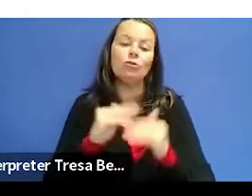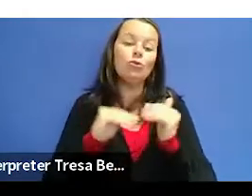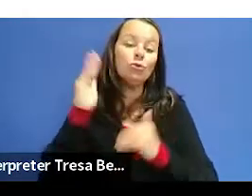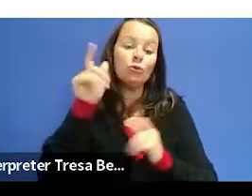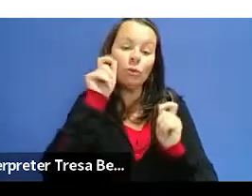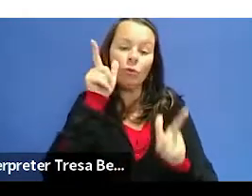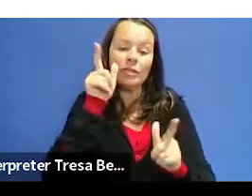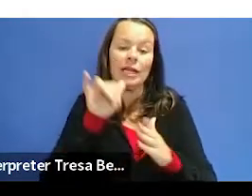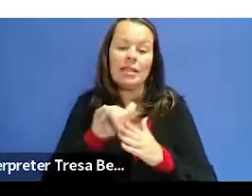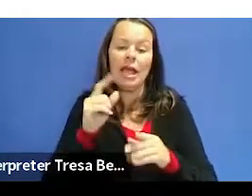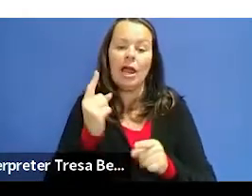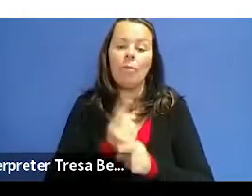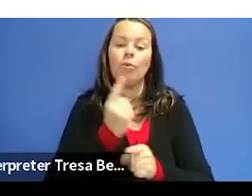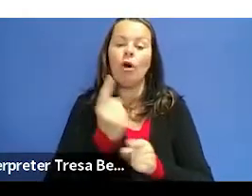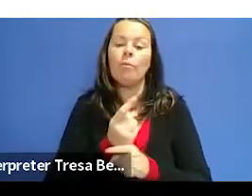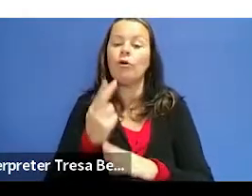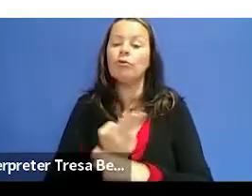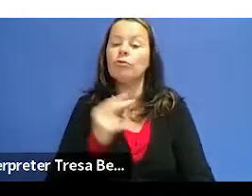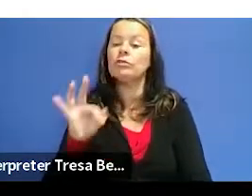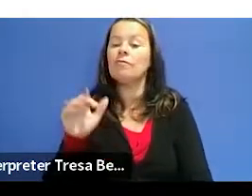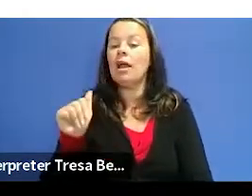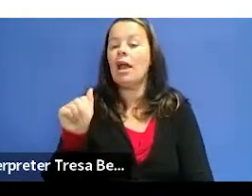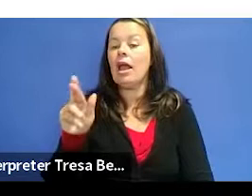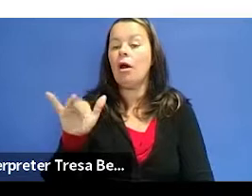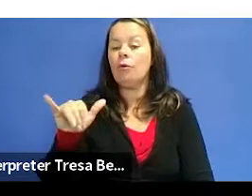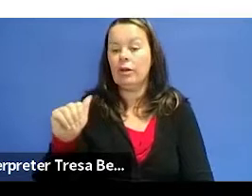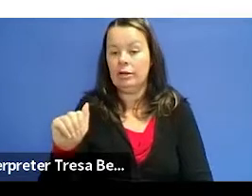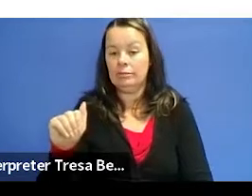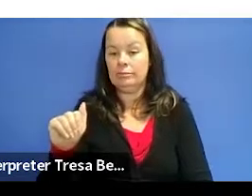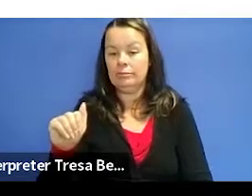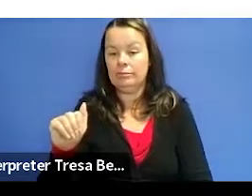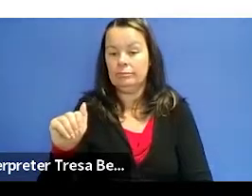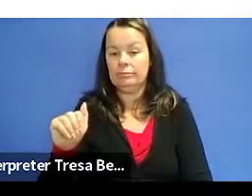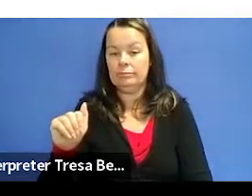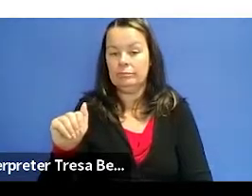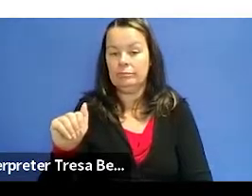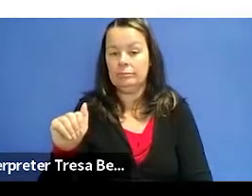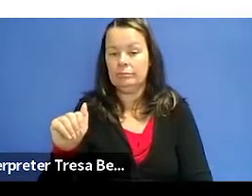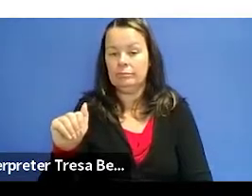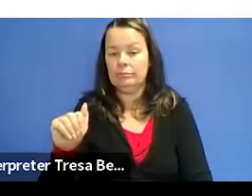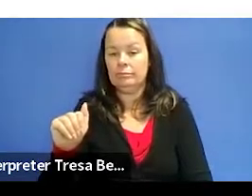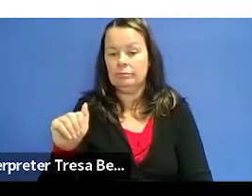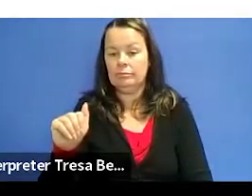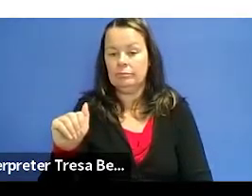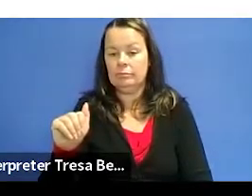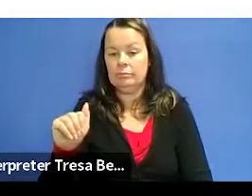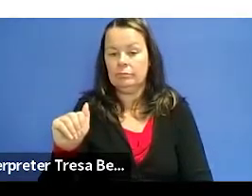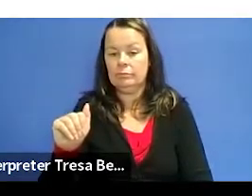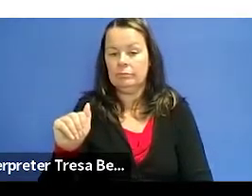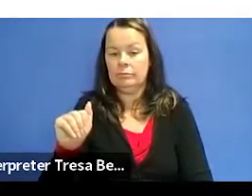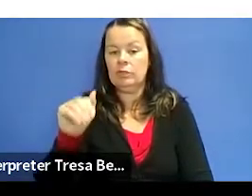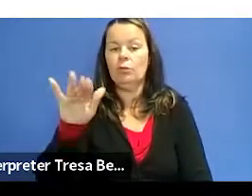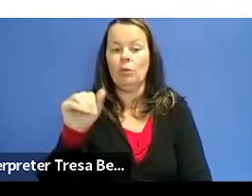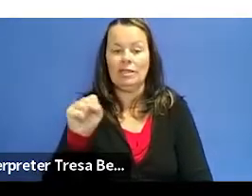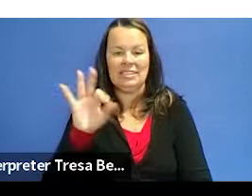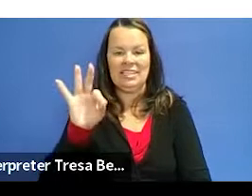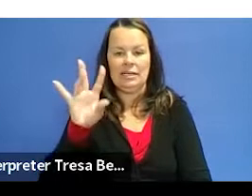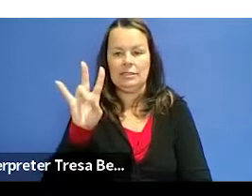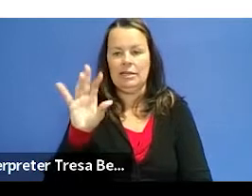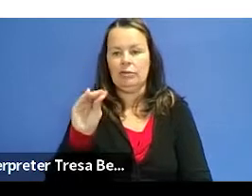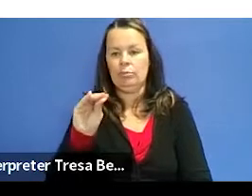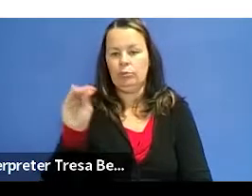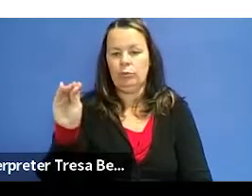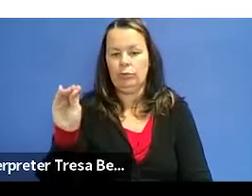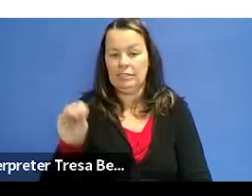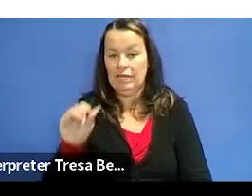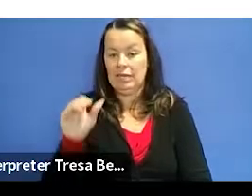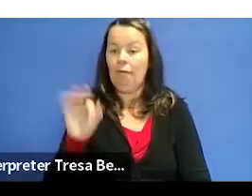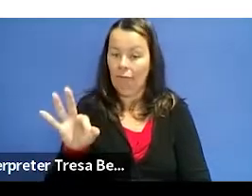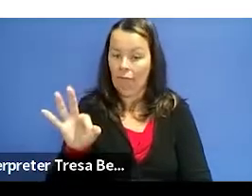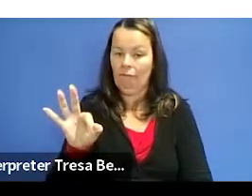proper use of ARIA was in error on 97% of the sites that we tested.